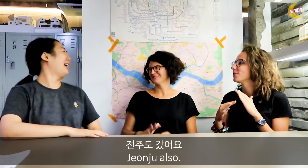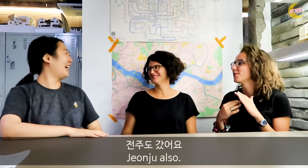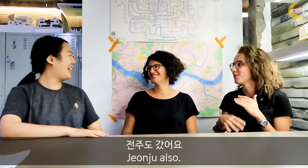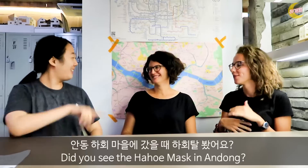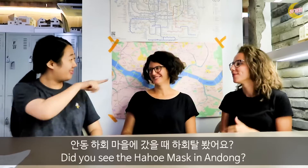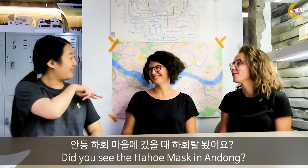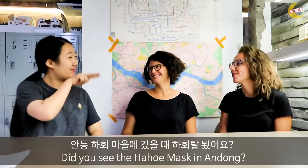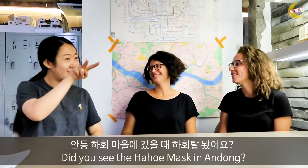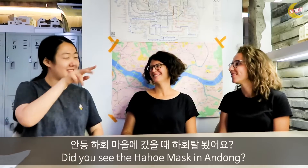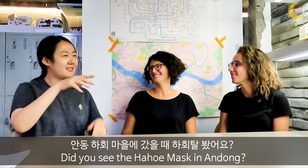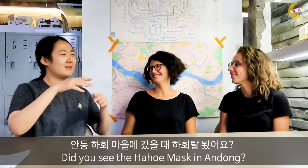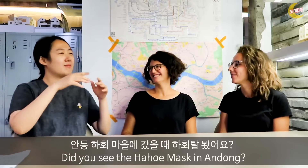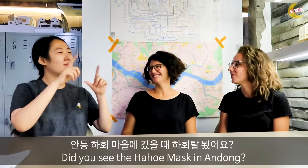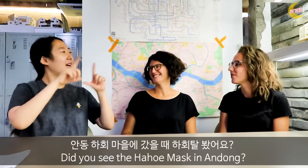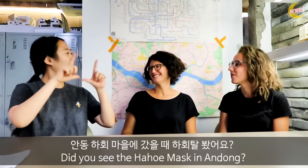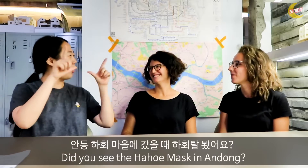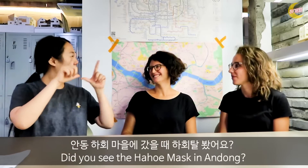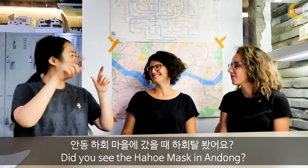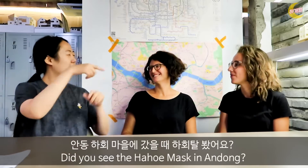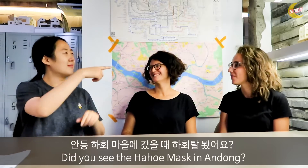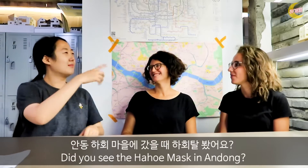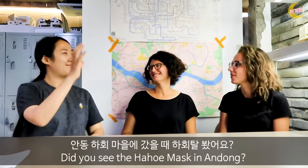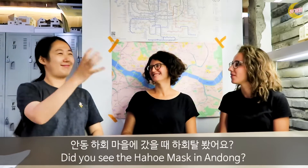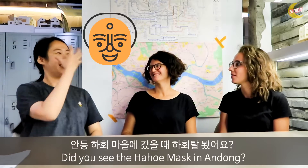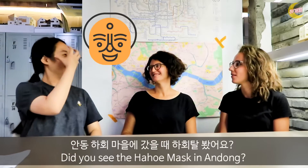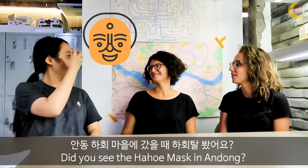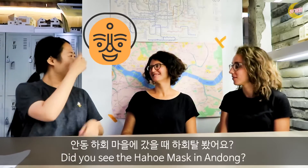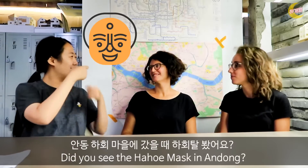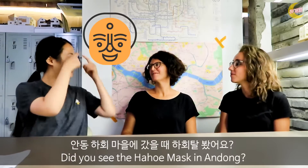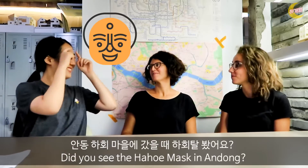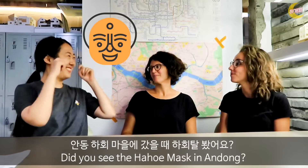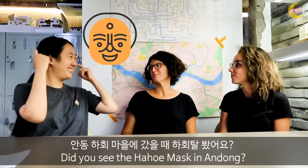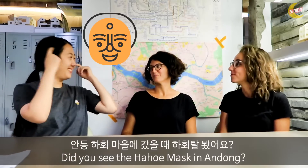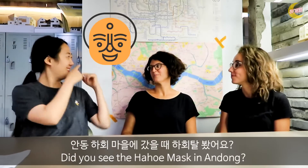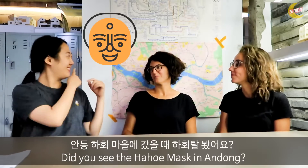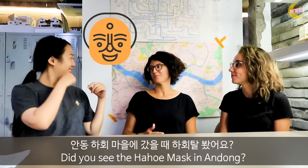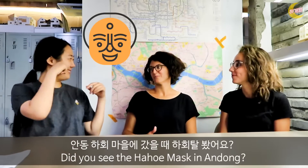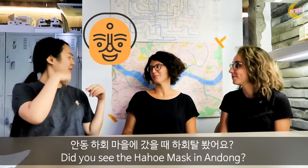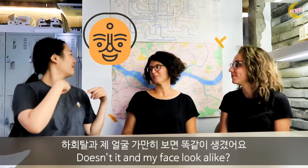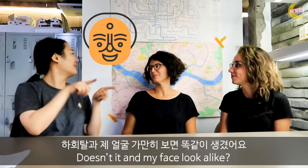Did you see the Hahoe Mask in Andong?